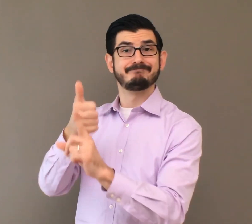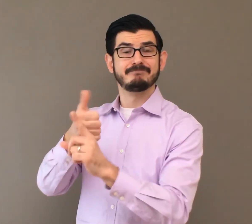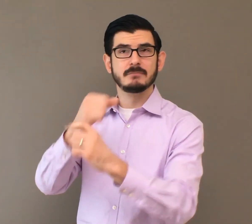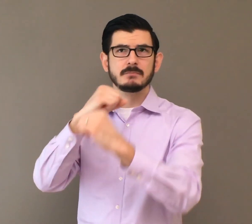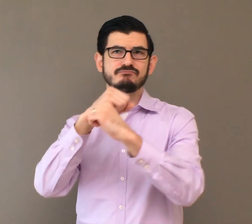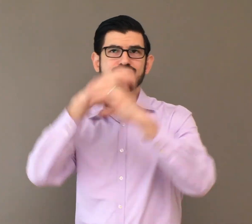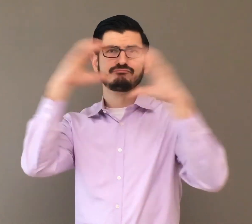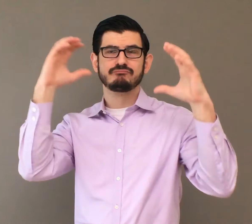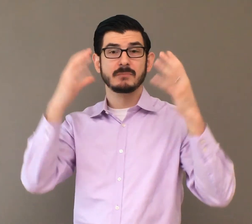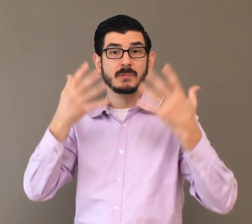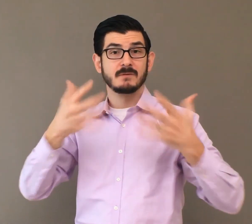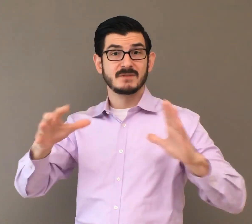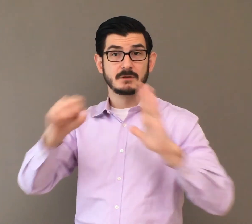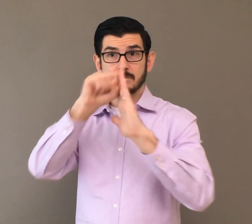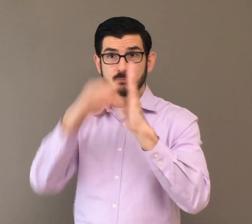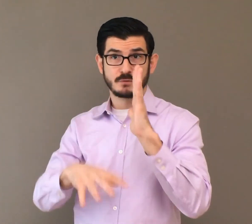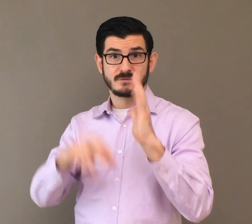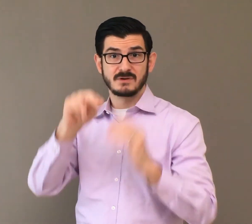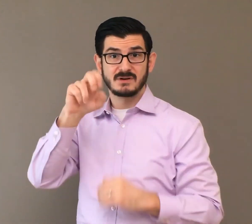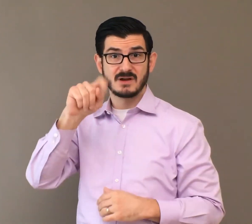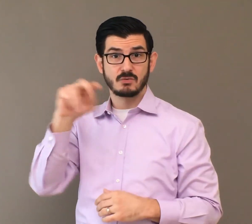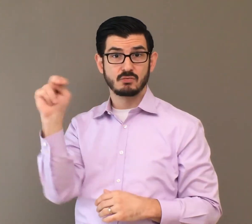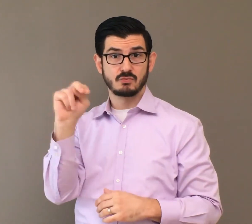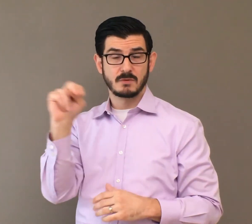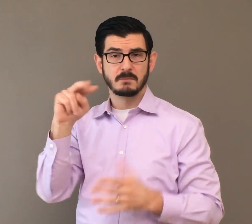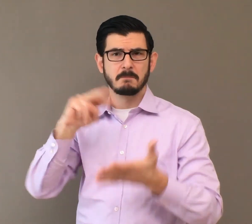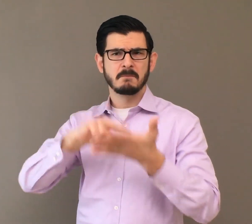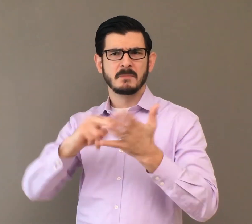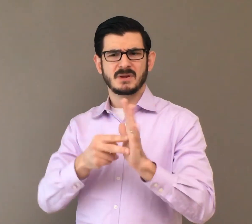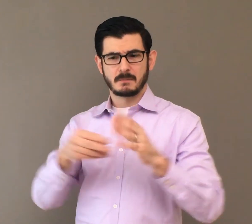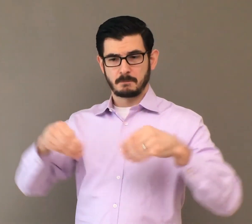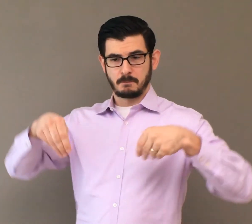This is important because the FCC believes that with the repeal of the net neutrality